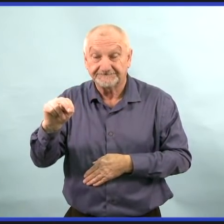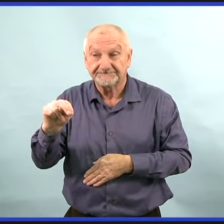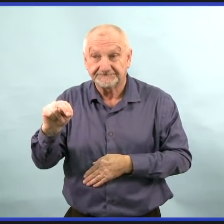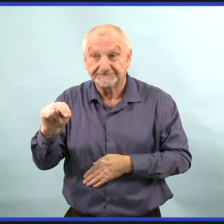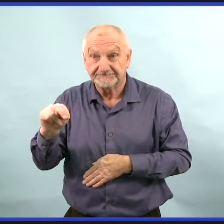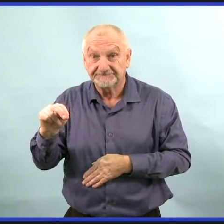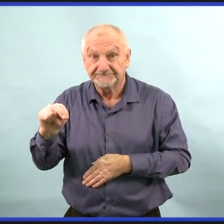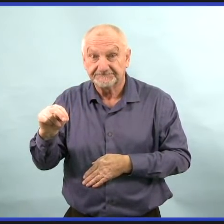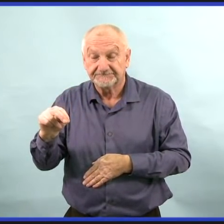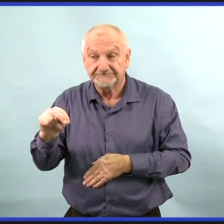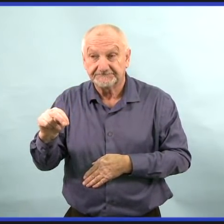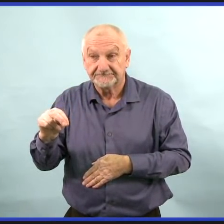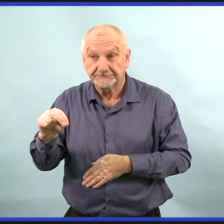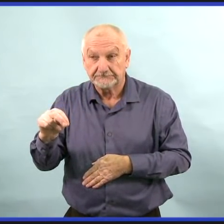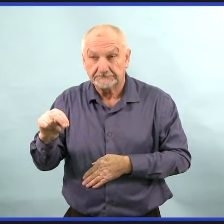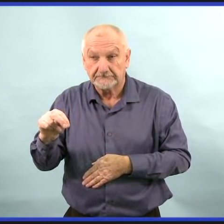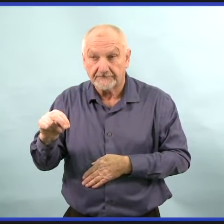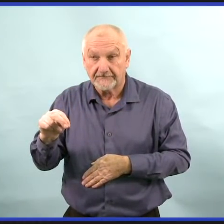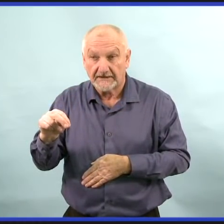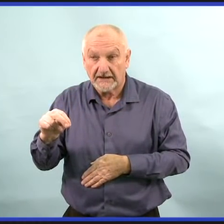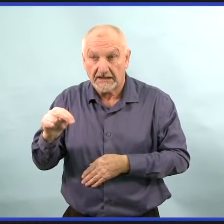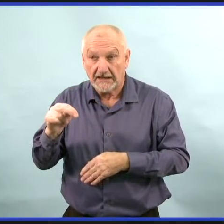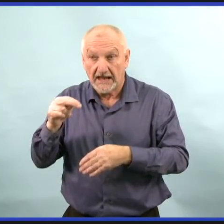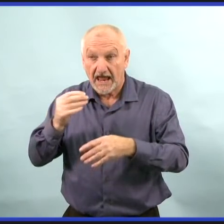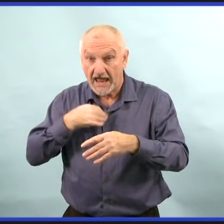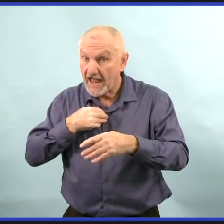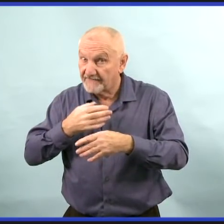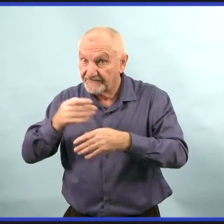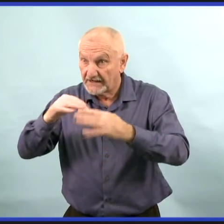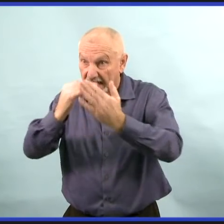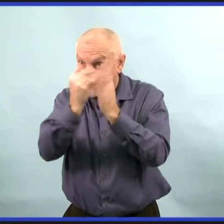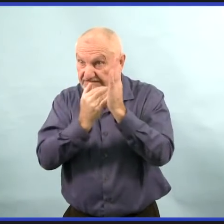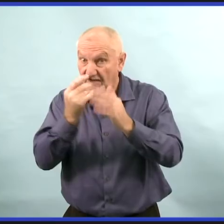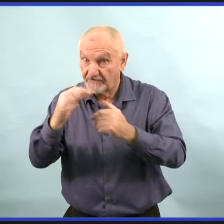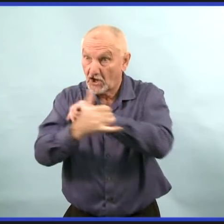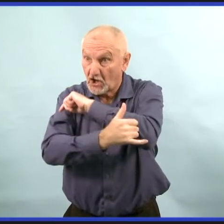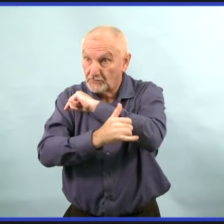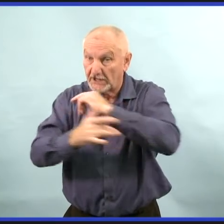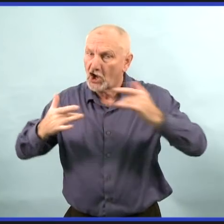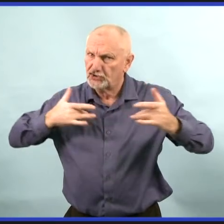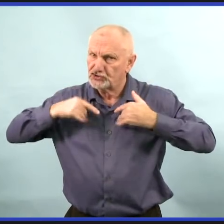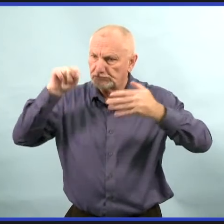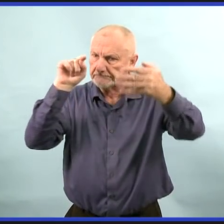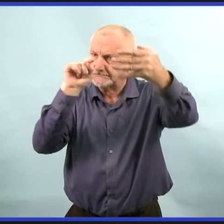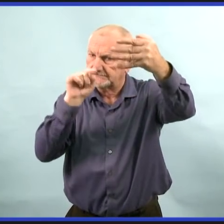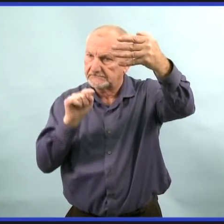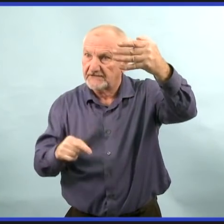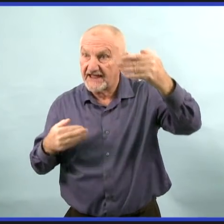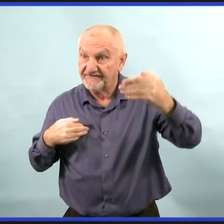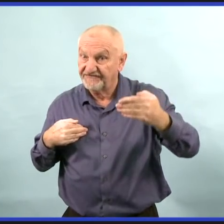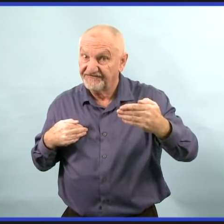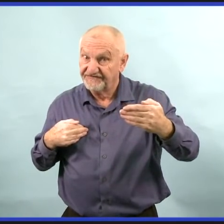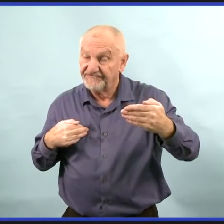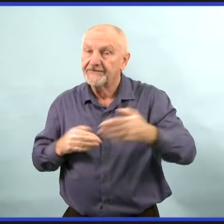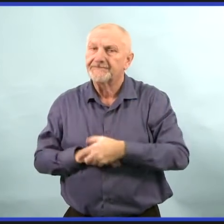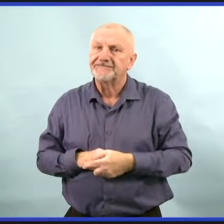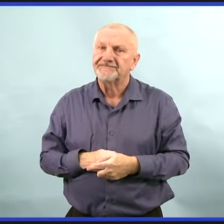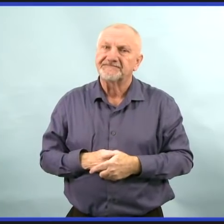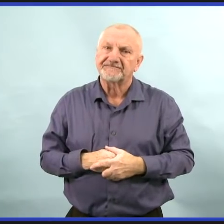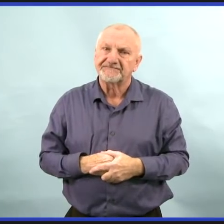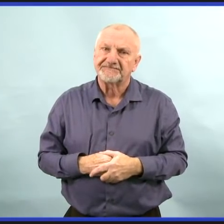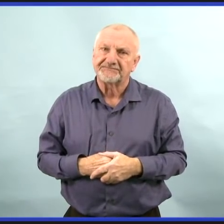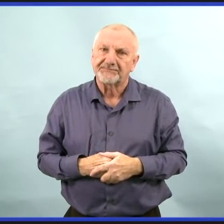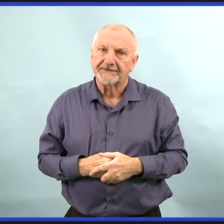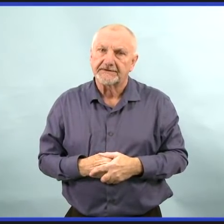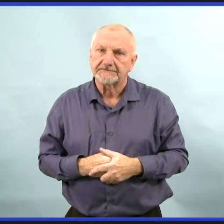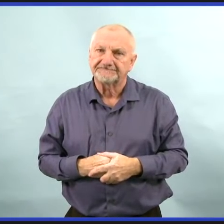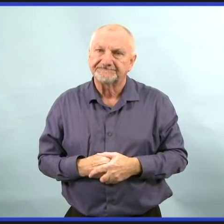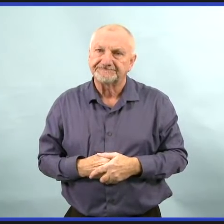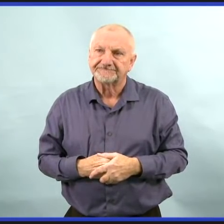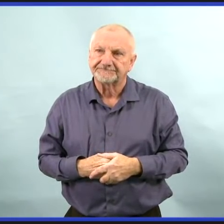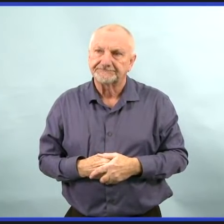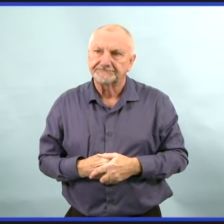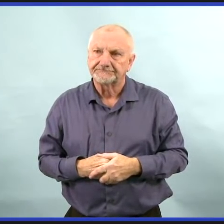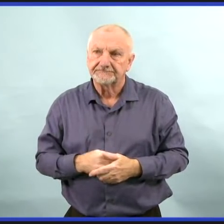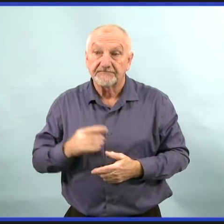countries of concern where we had a listing provided so we had around 24 cases are not